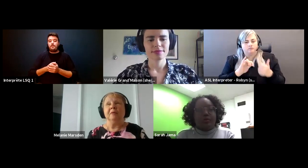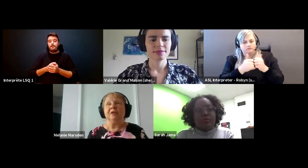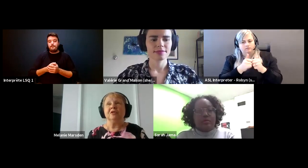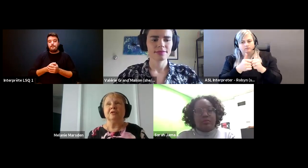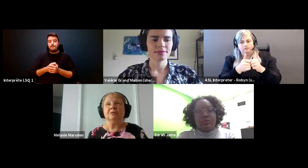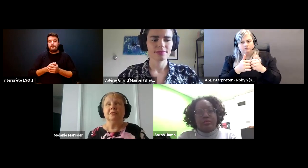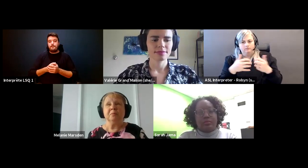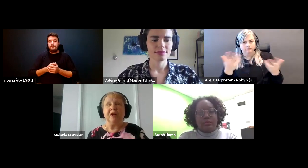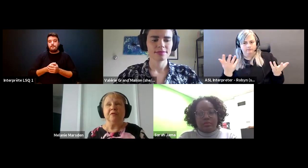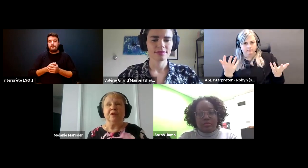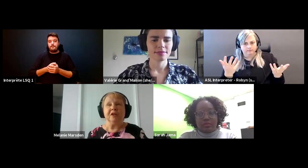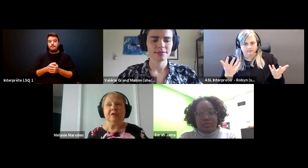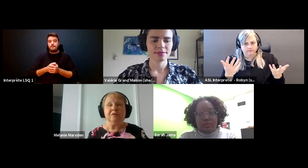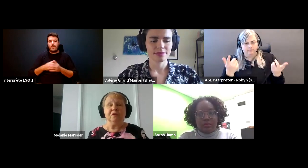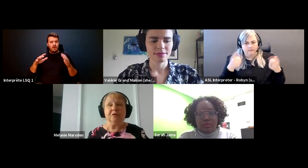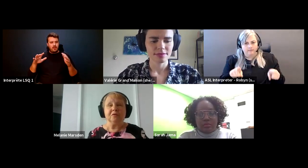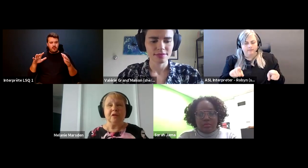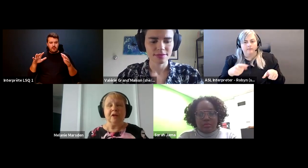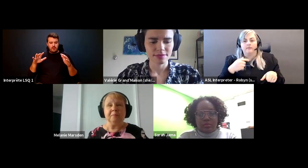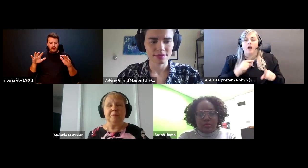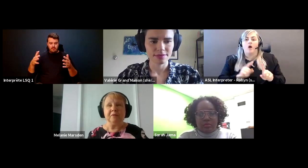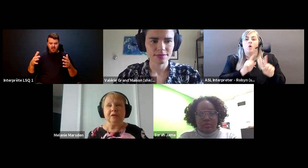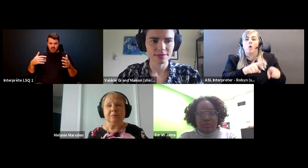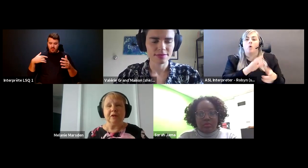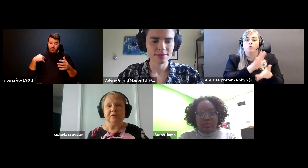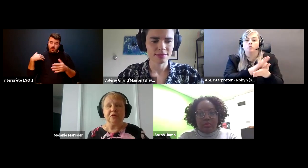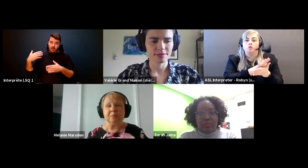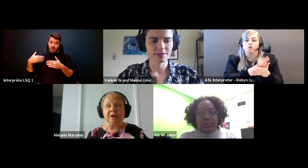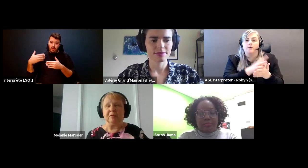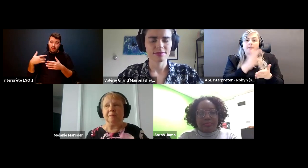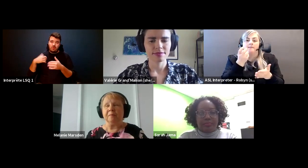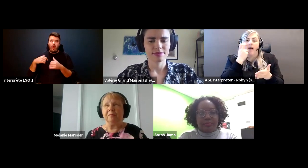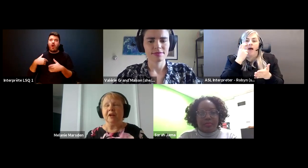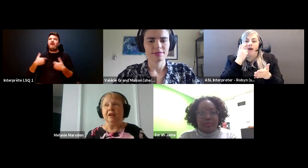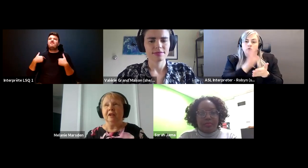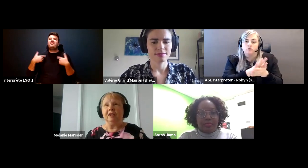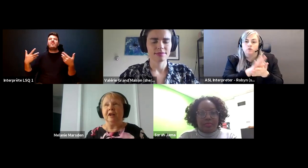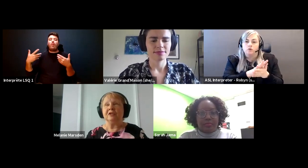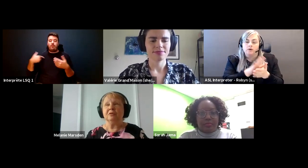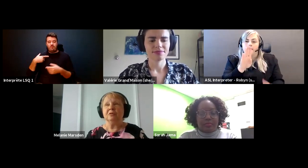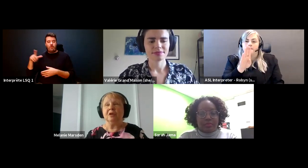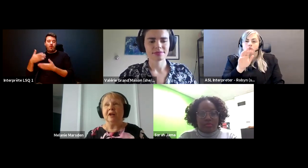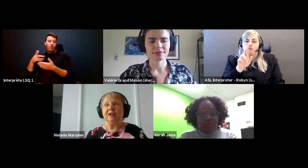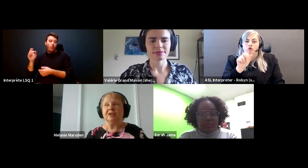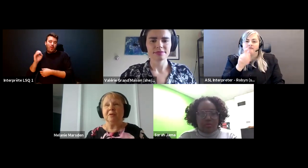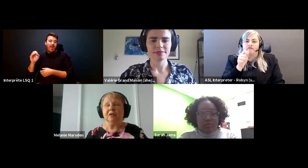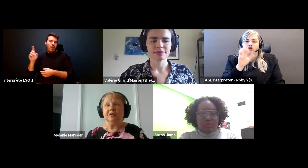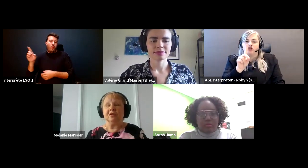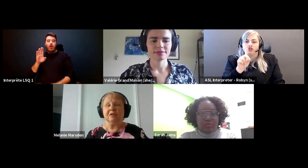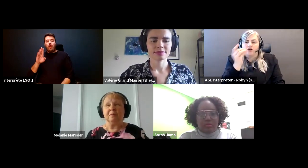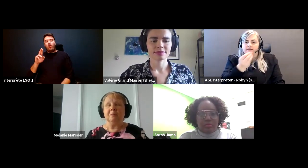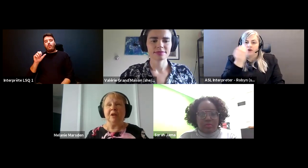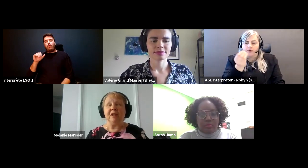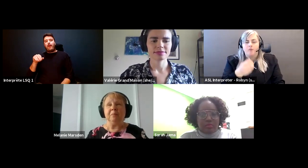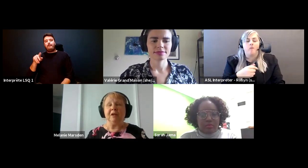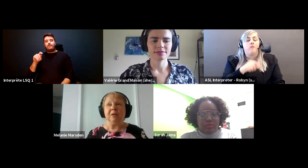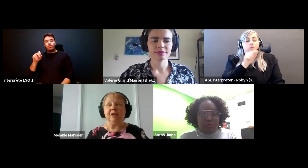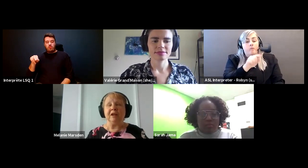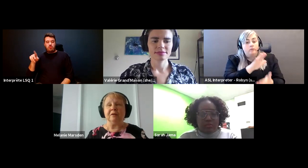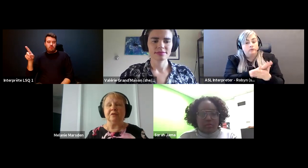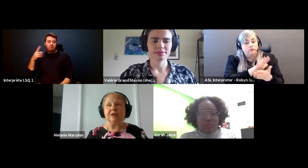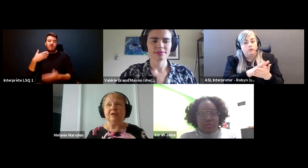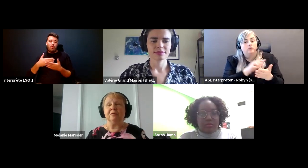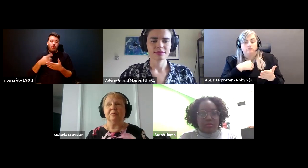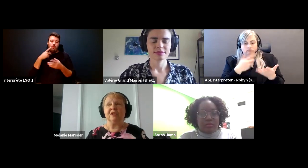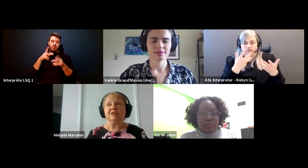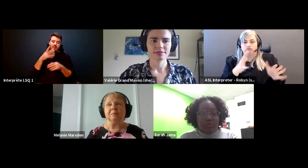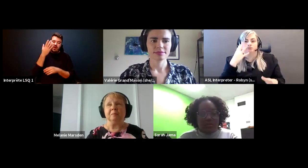Melanie Marsden: I went to school in brantford Ontario for people that are blind or visually impaired in that school, I experienced many, many, many counts of racism.